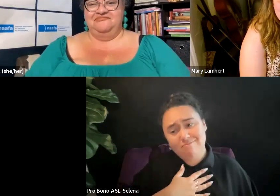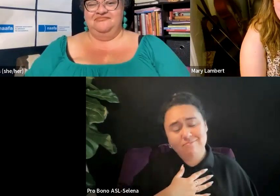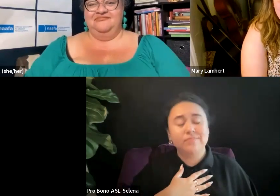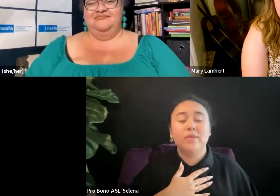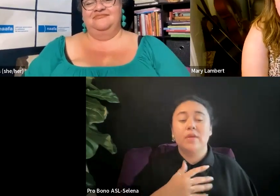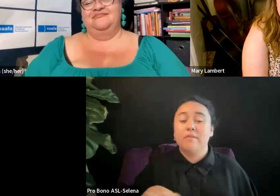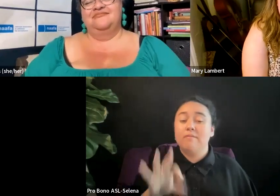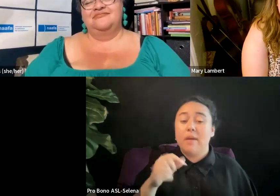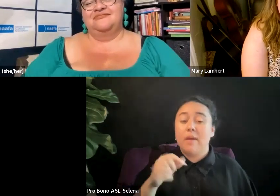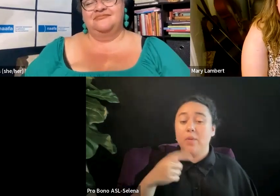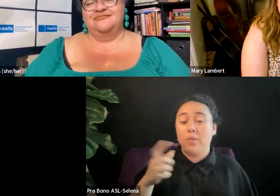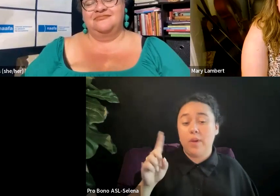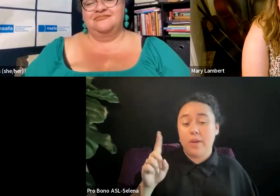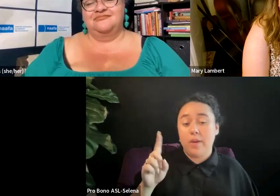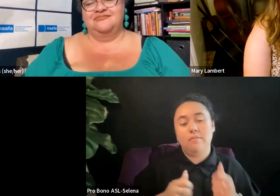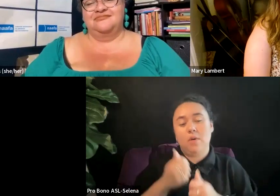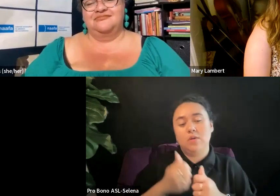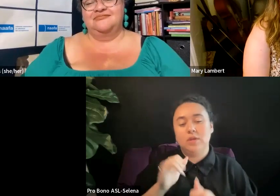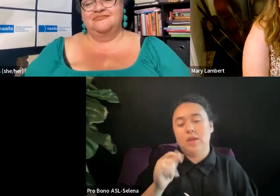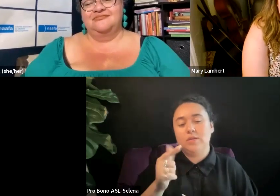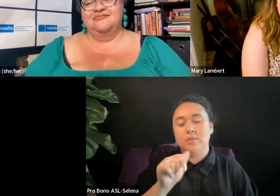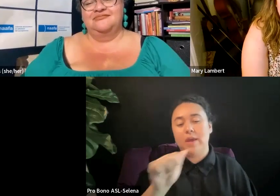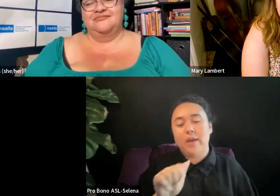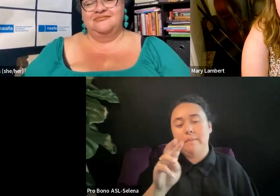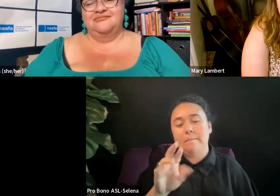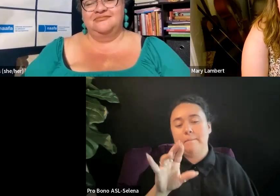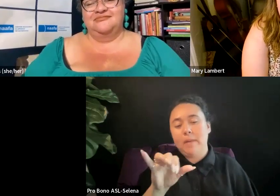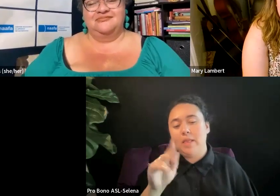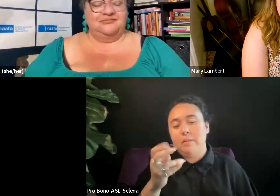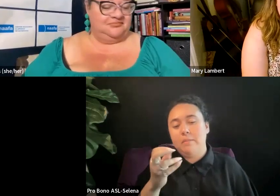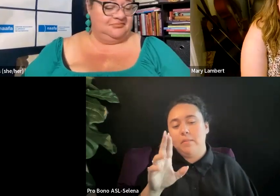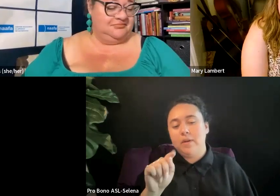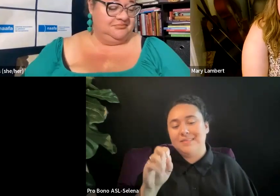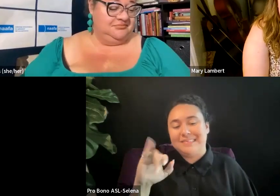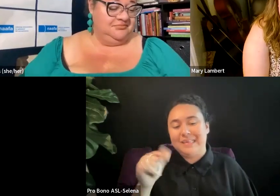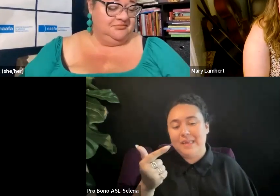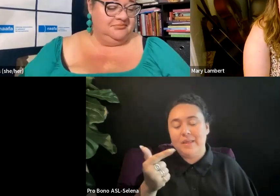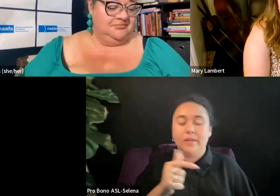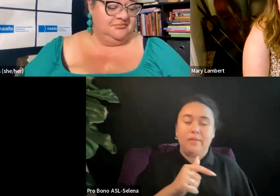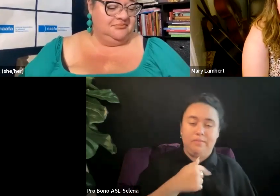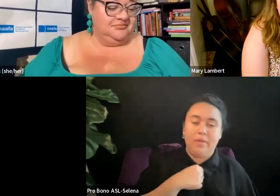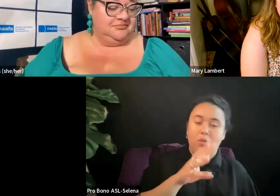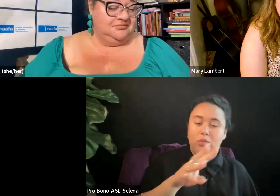me mostly post on Instagram @MaryLambertSing and my website is MaryLambertsings.com.